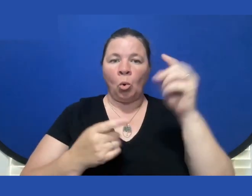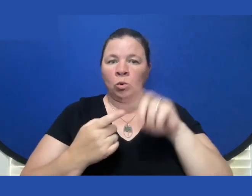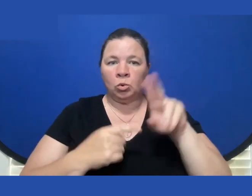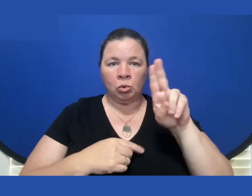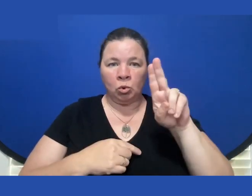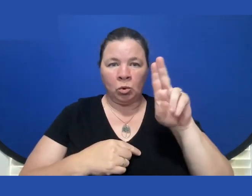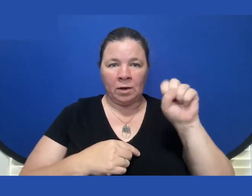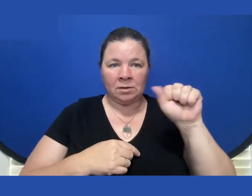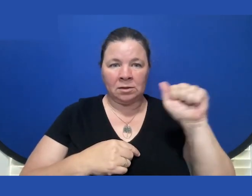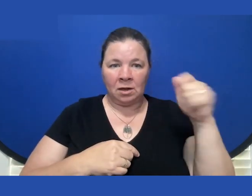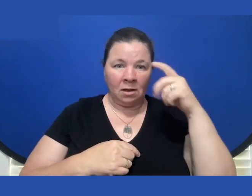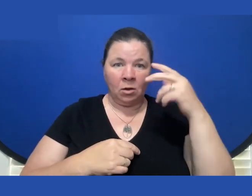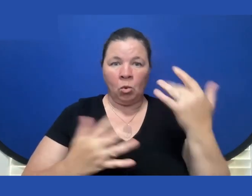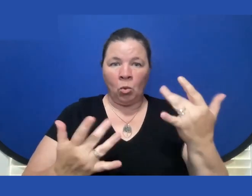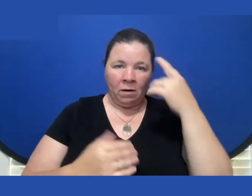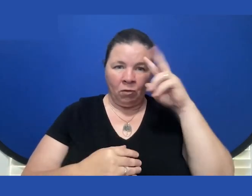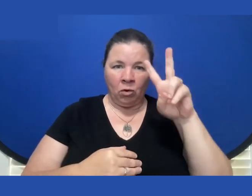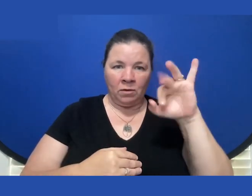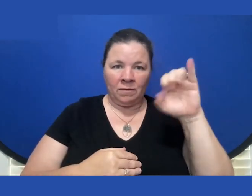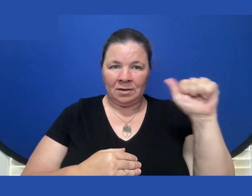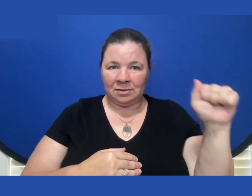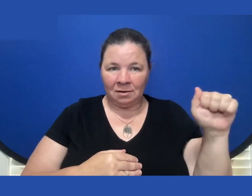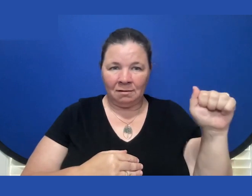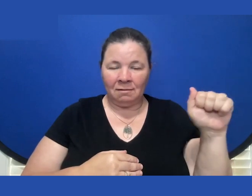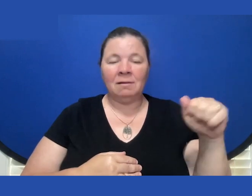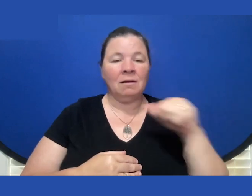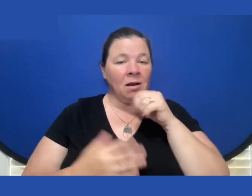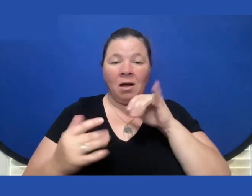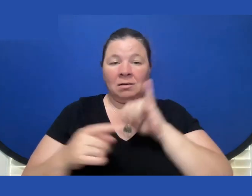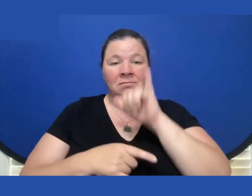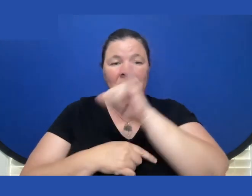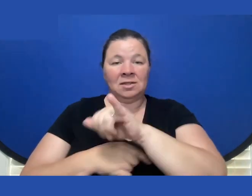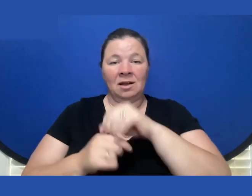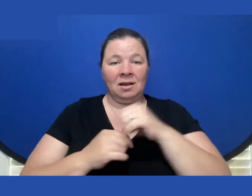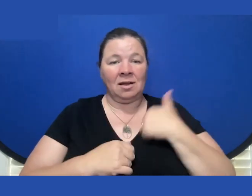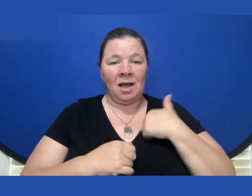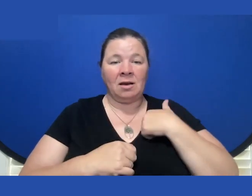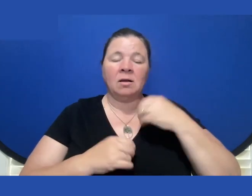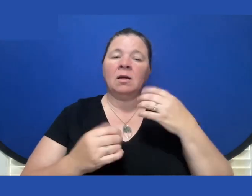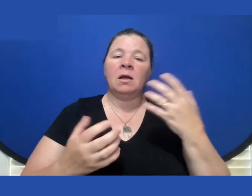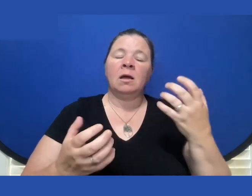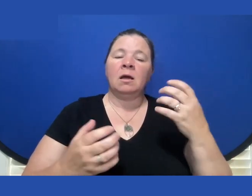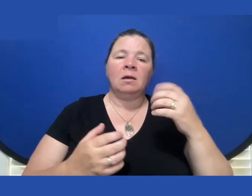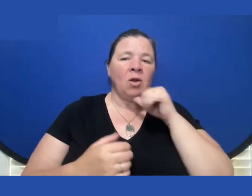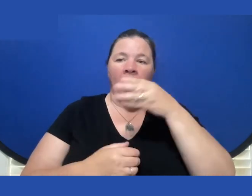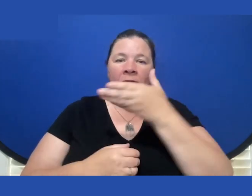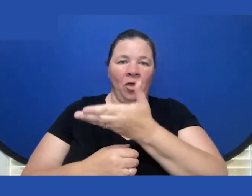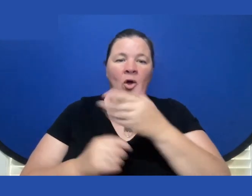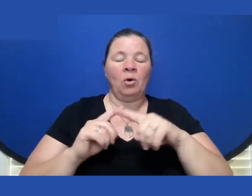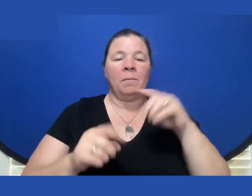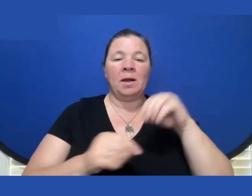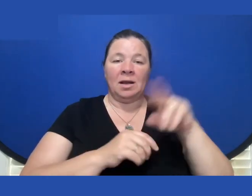They're not staying in Canada because the jobs aren't there where they can get higher paying, more skilled jobs in the US that have the offerings.